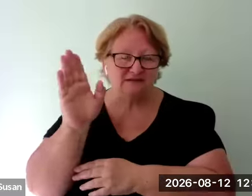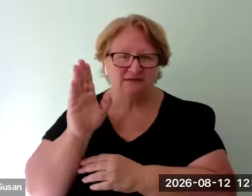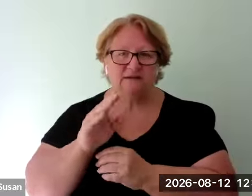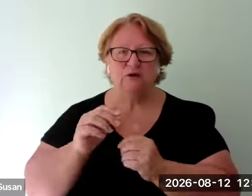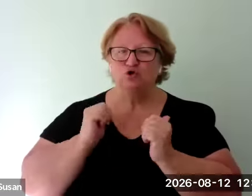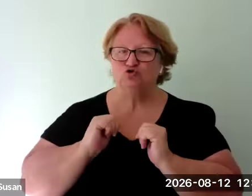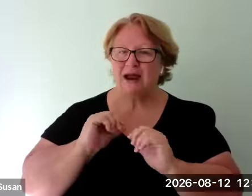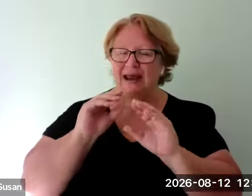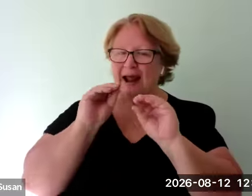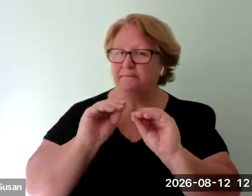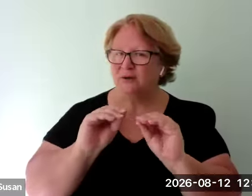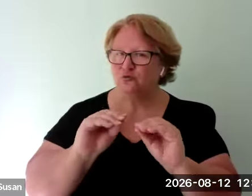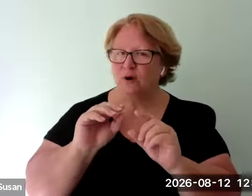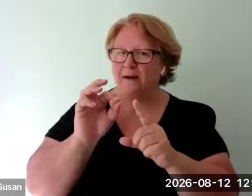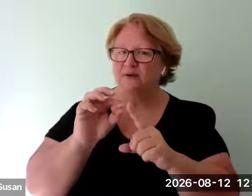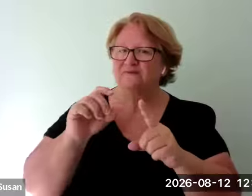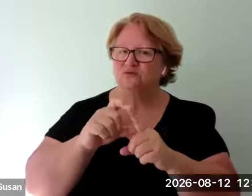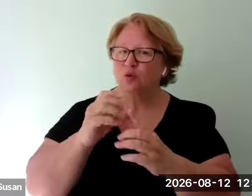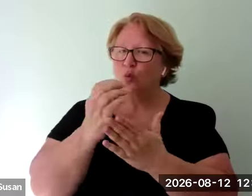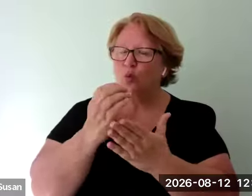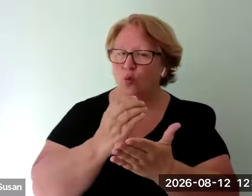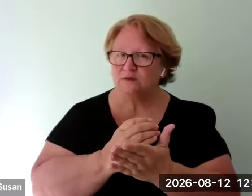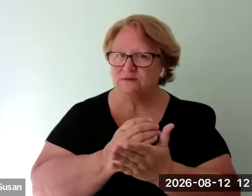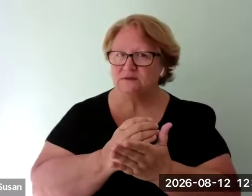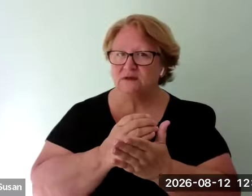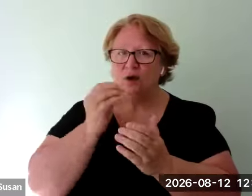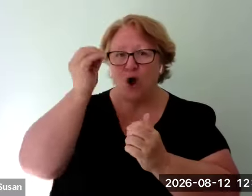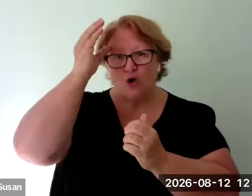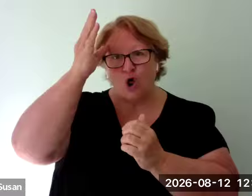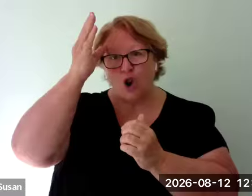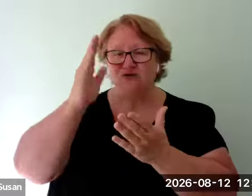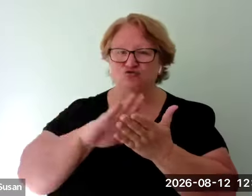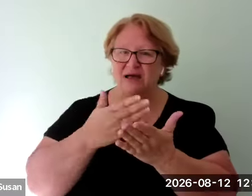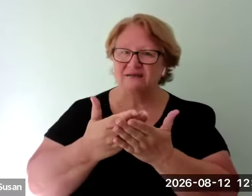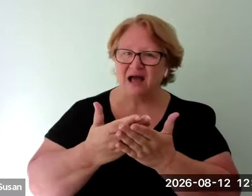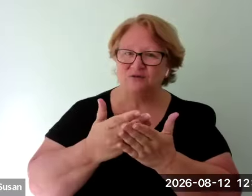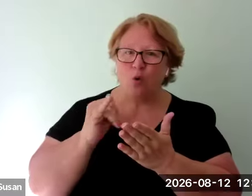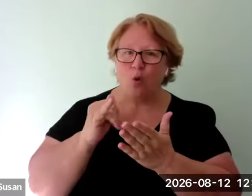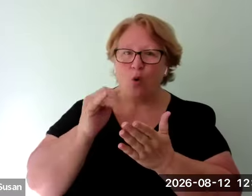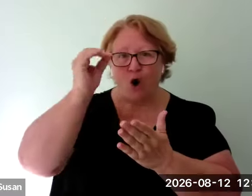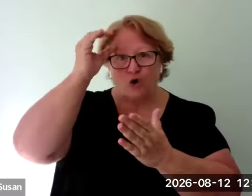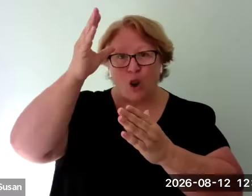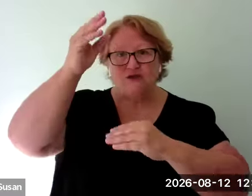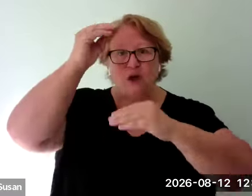accommodation and registration to attend or present at work conferences, training, mentoring or professional